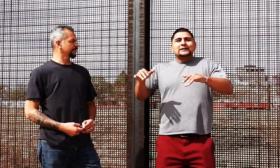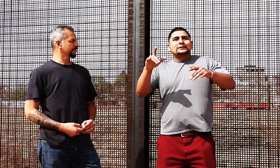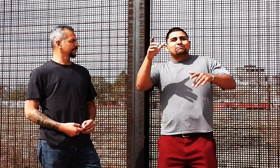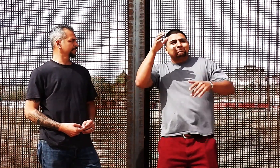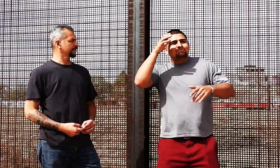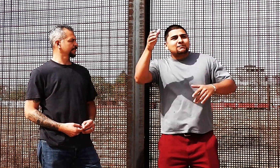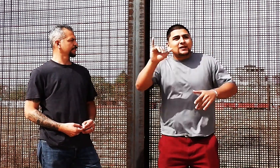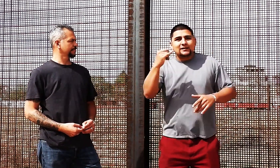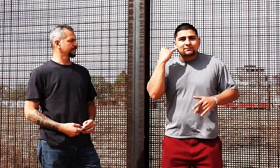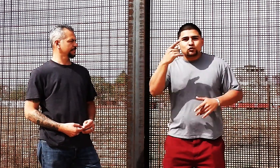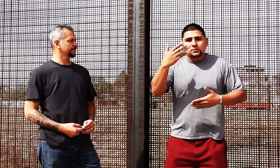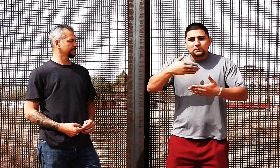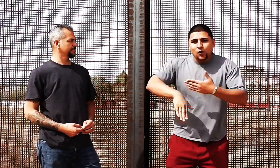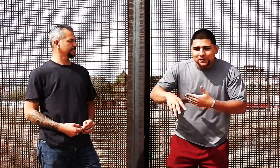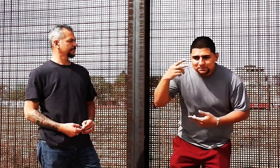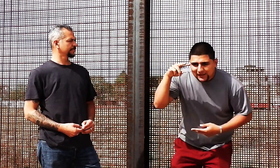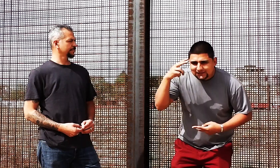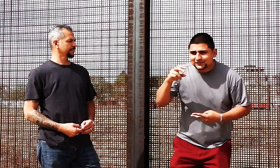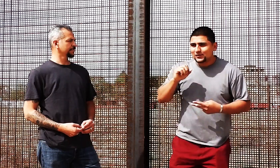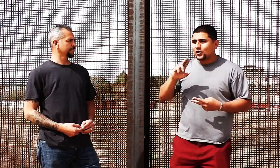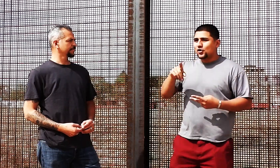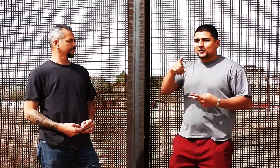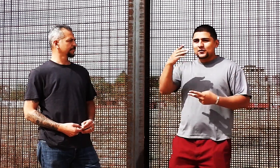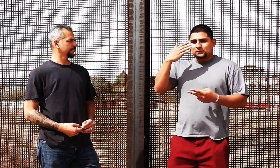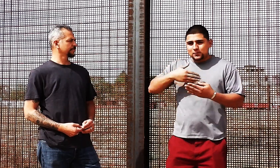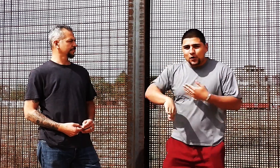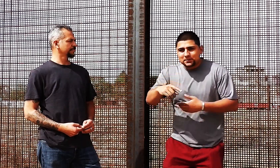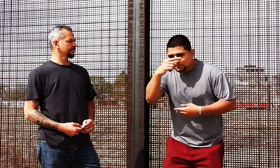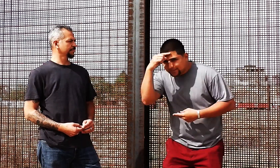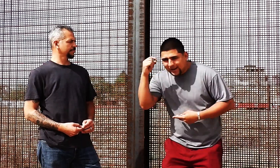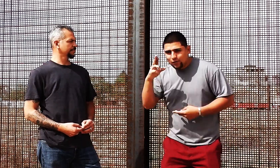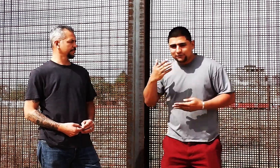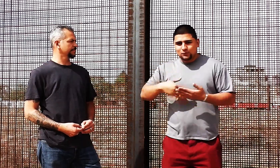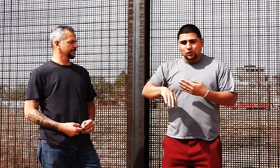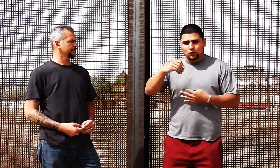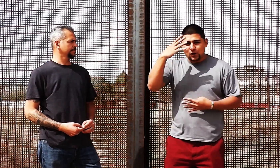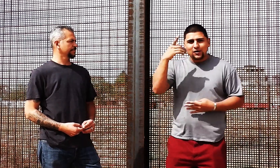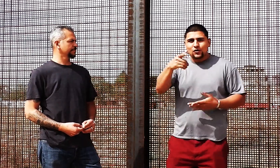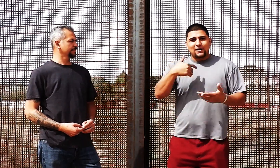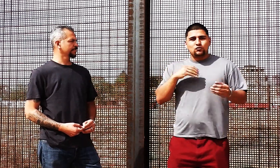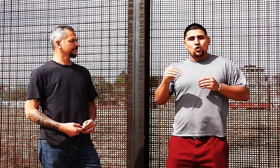It is like you being born being a Mexican, or born being Black, or born being White.